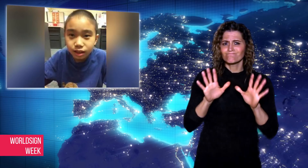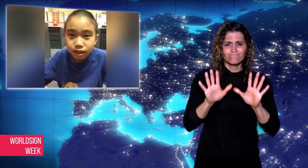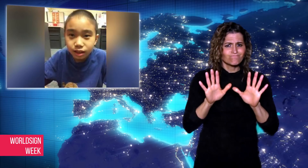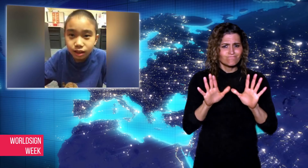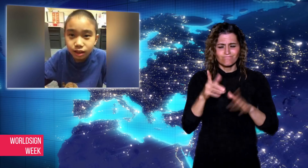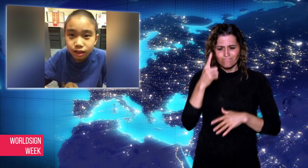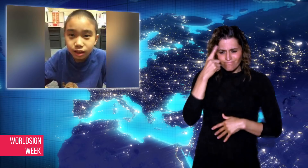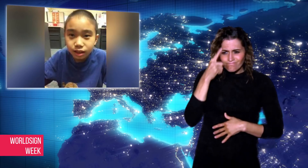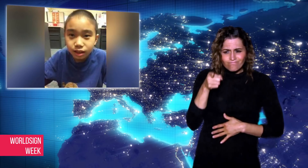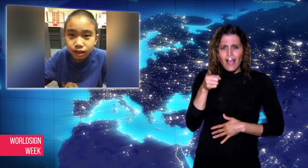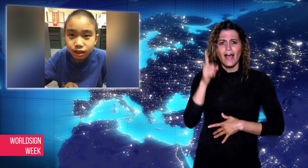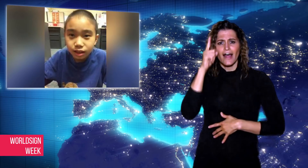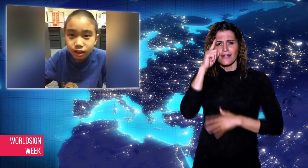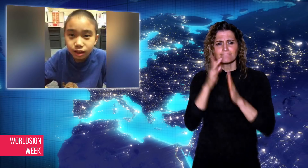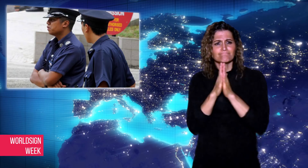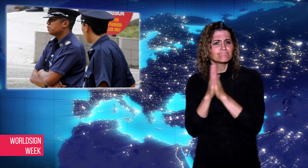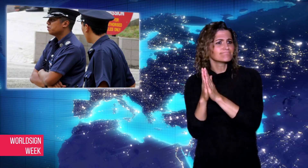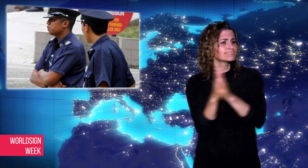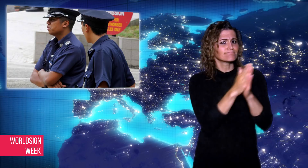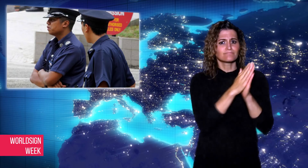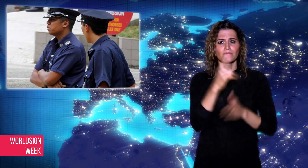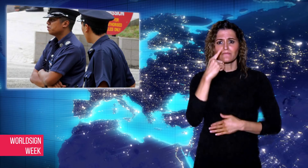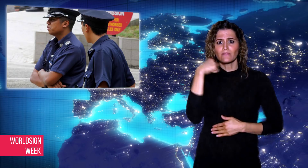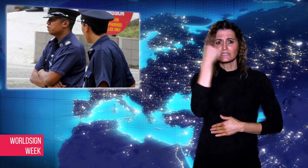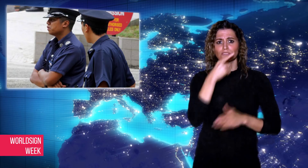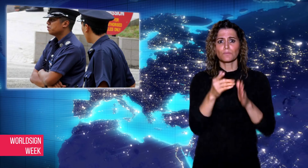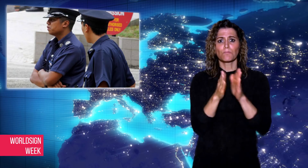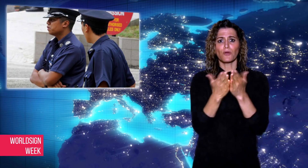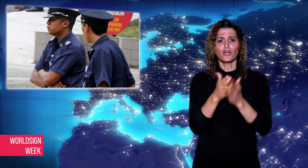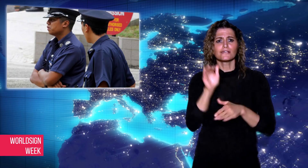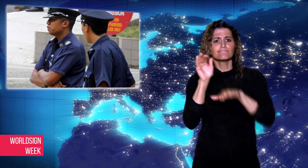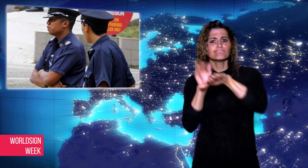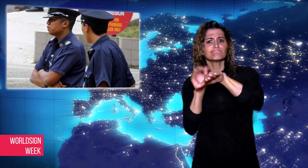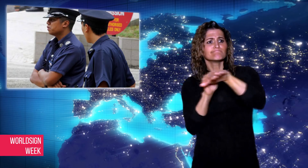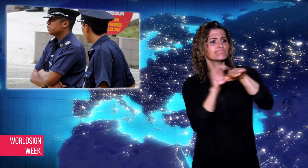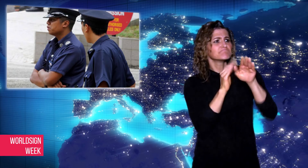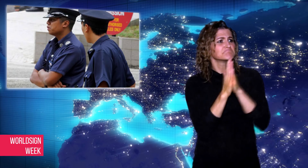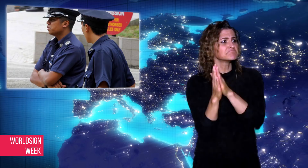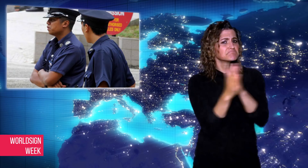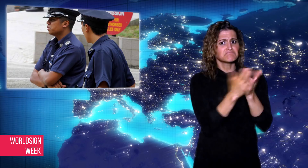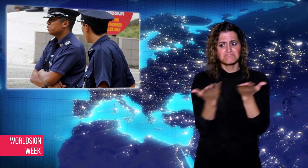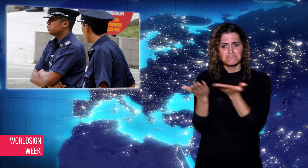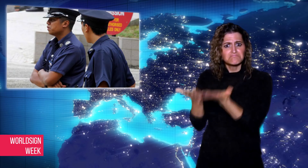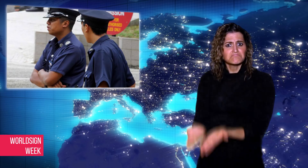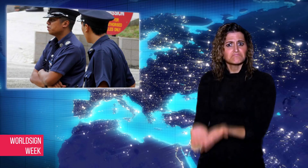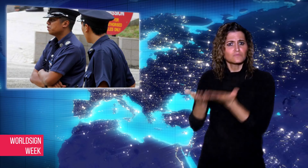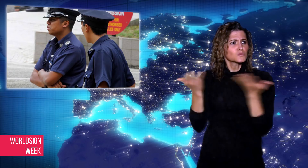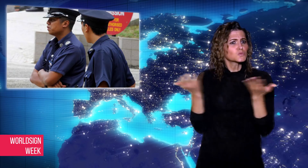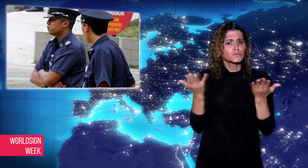failing to communicate with him and